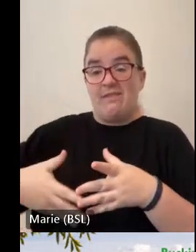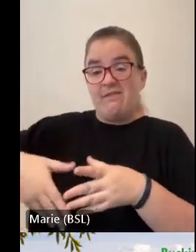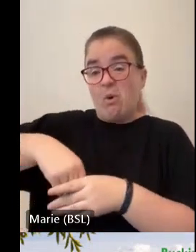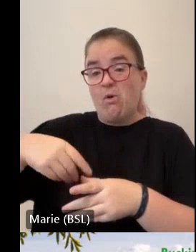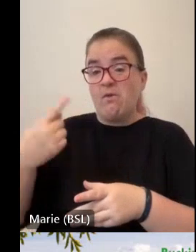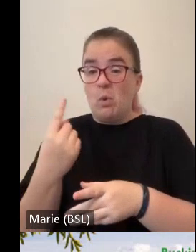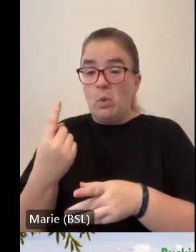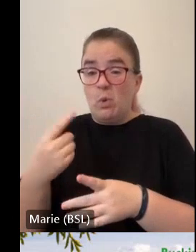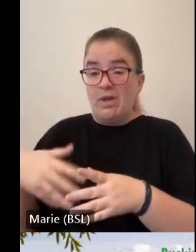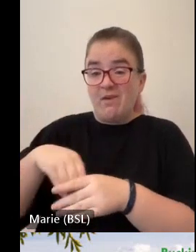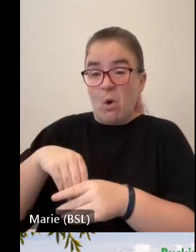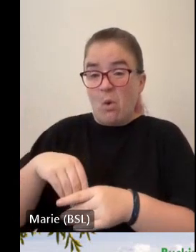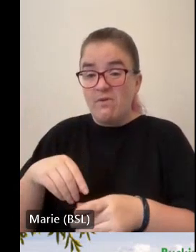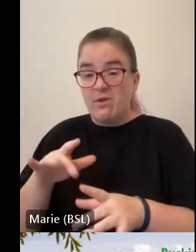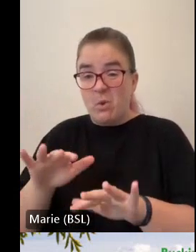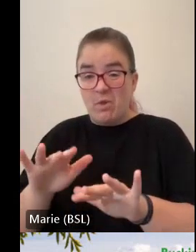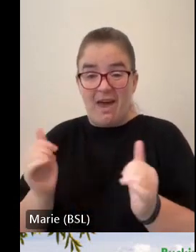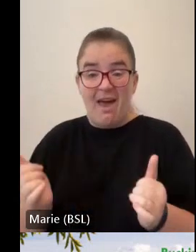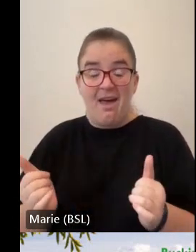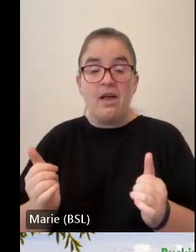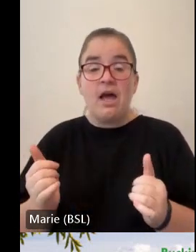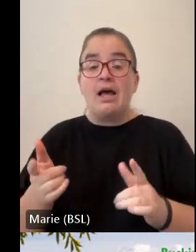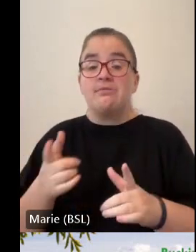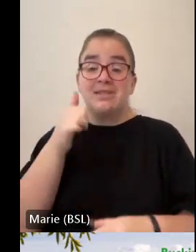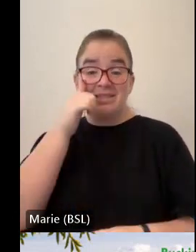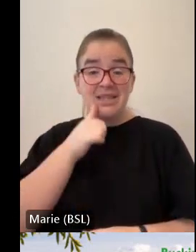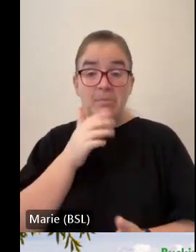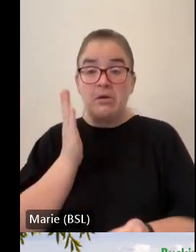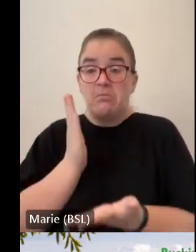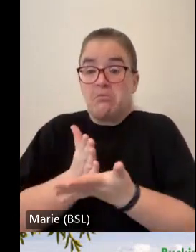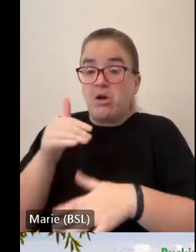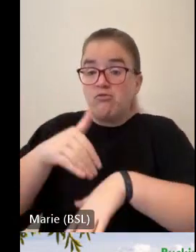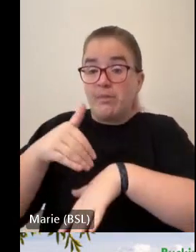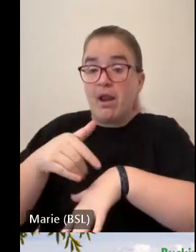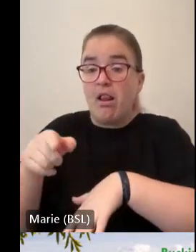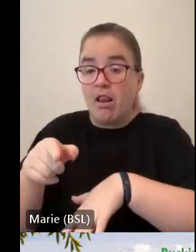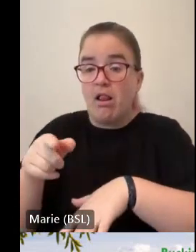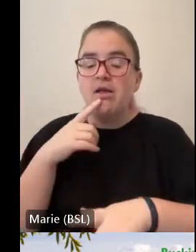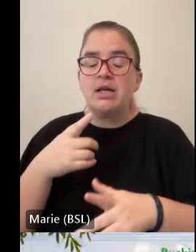may not have responded to and, you know scammers are criminals